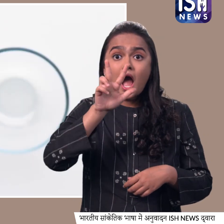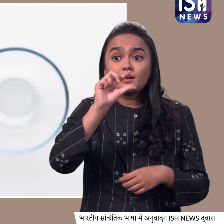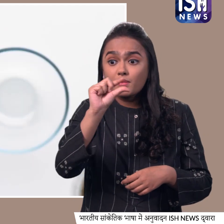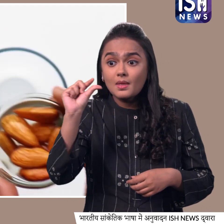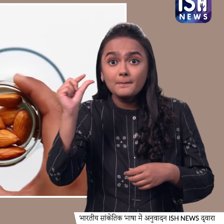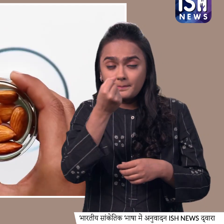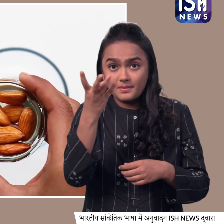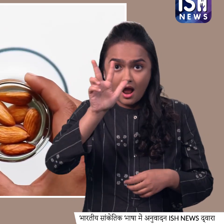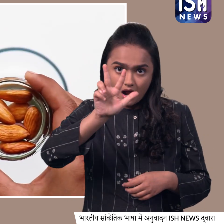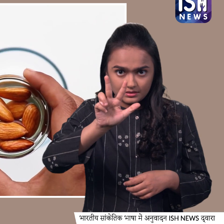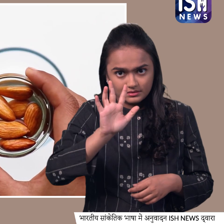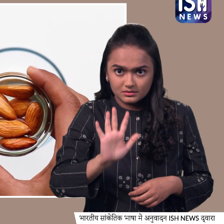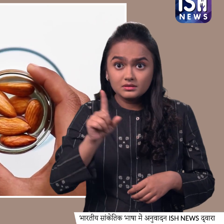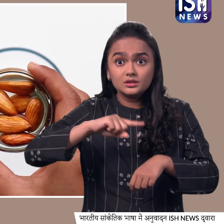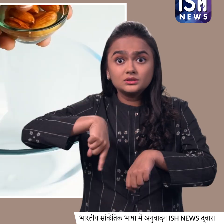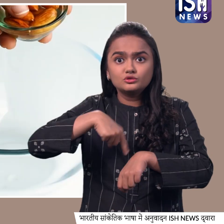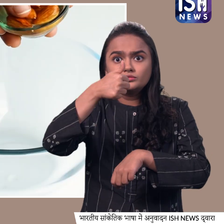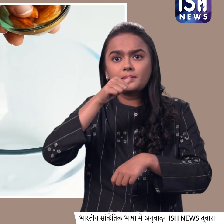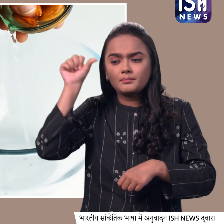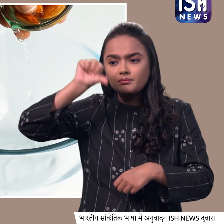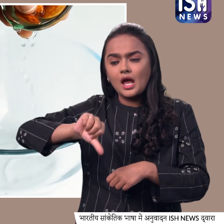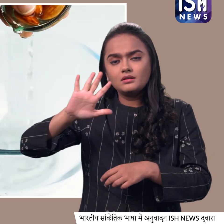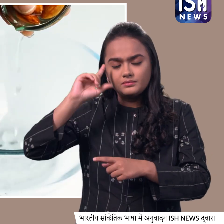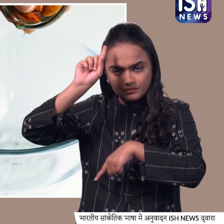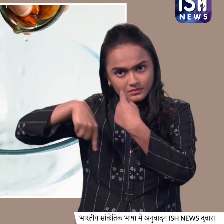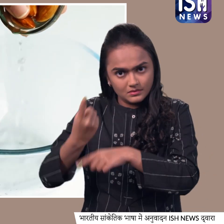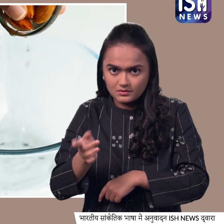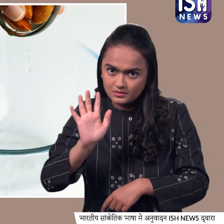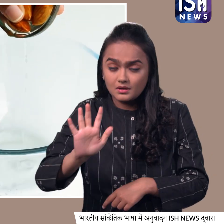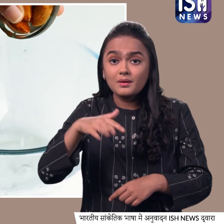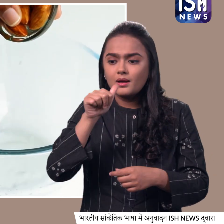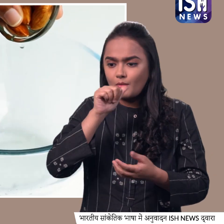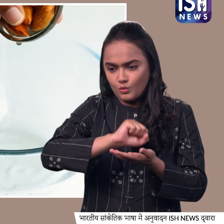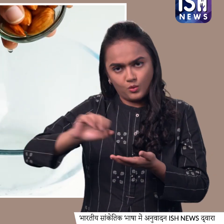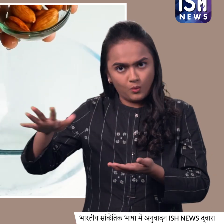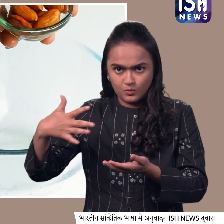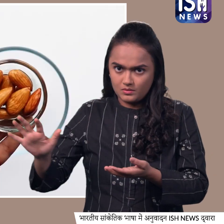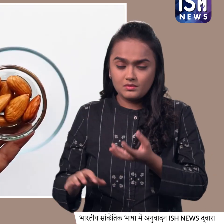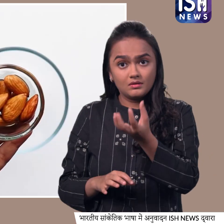Now, take 8 almonds and soak it in water for about 6 hours. Then drain the water.